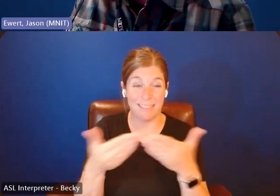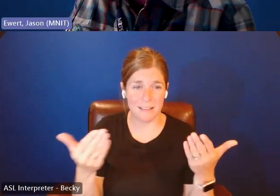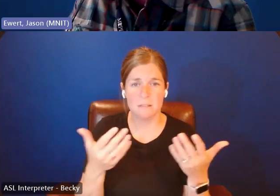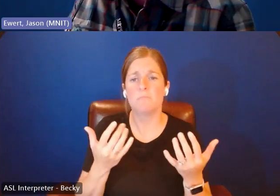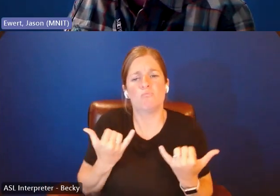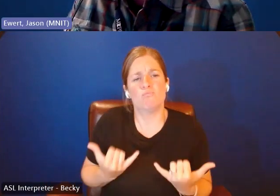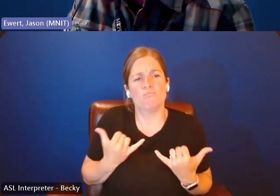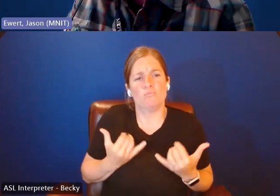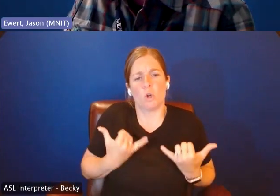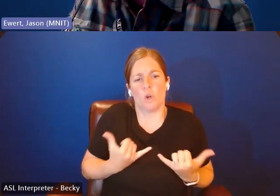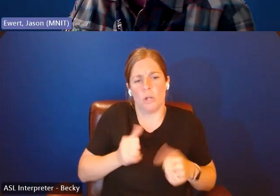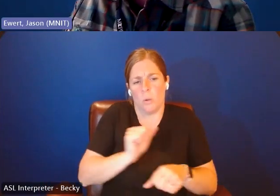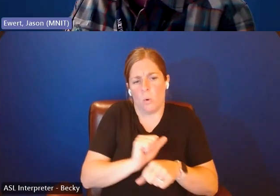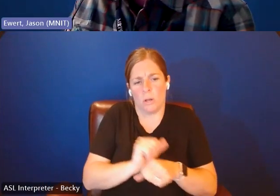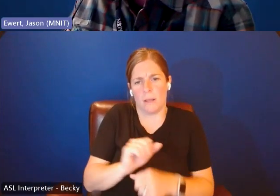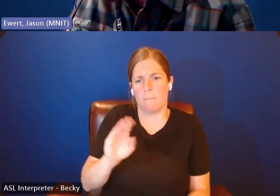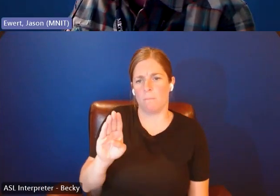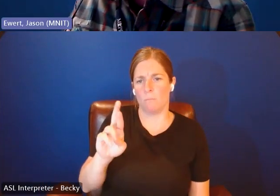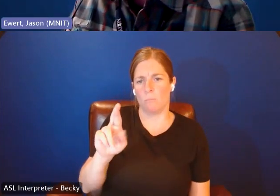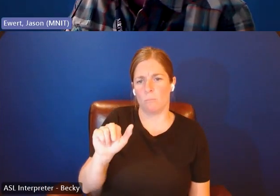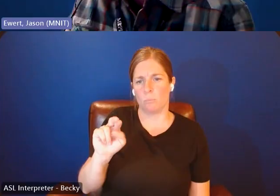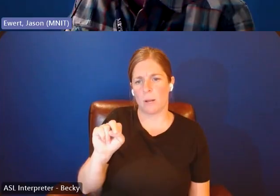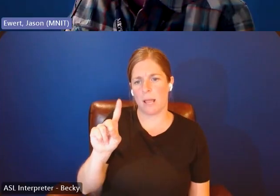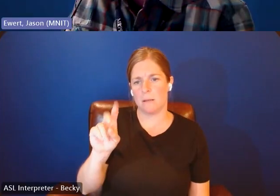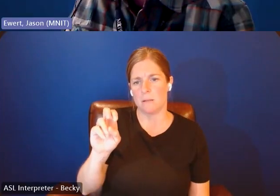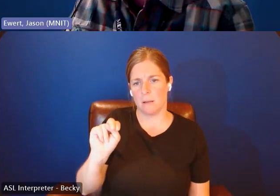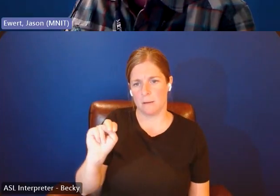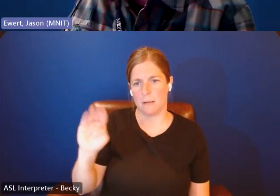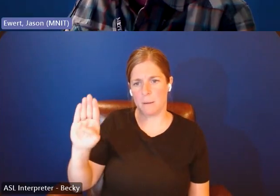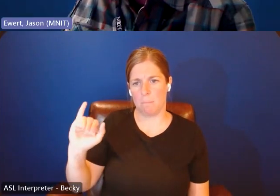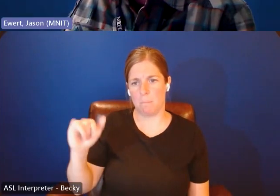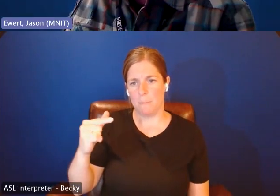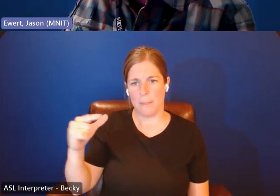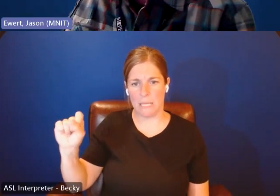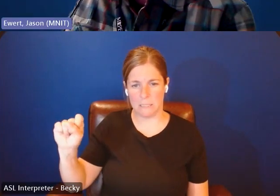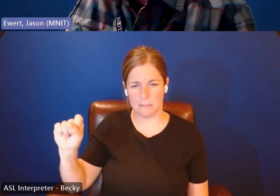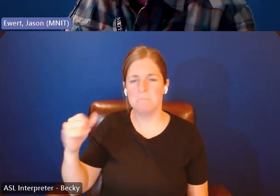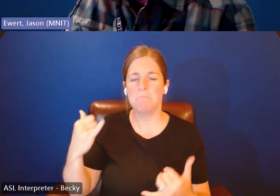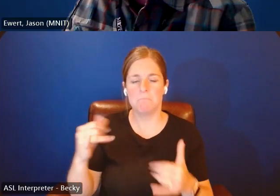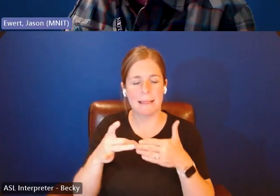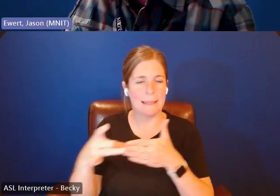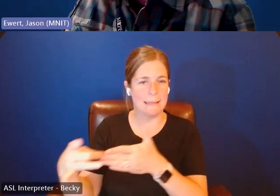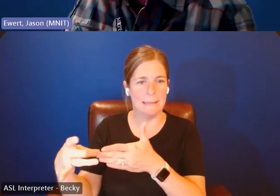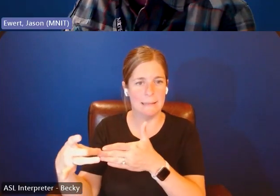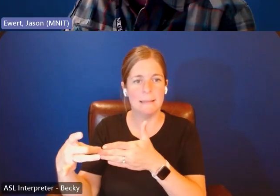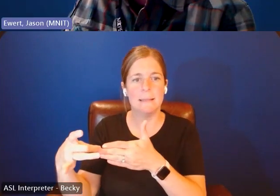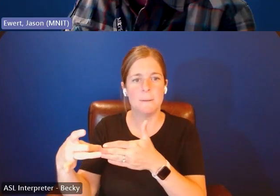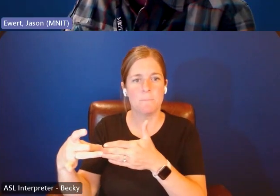Brandon Biggs is, I think, leading to create a map